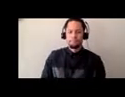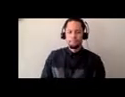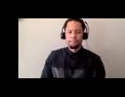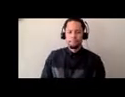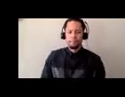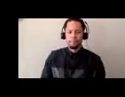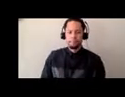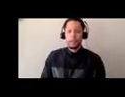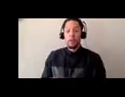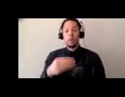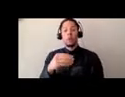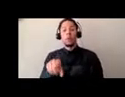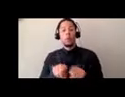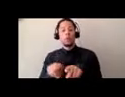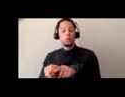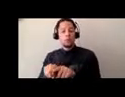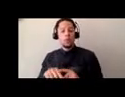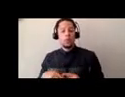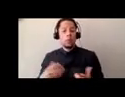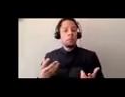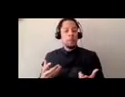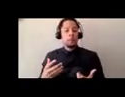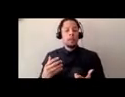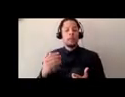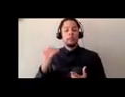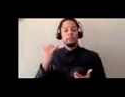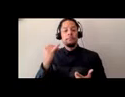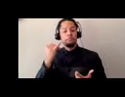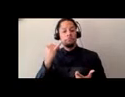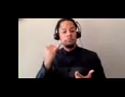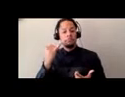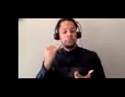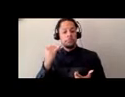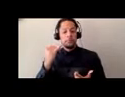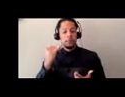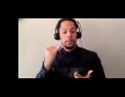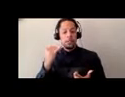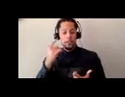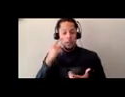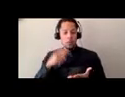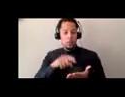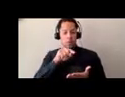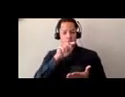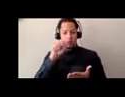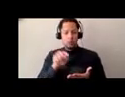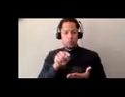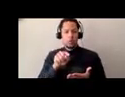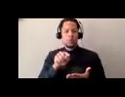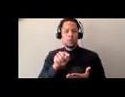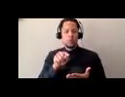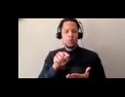that can be part of what this might do for us.